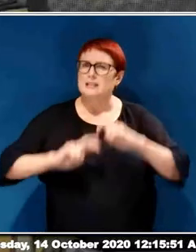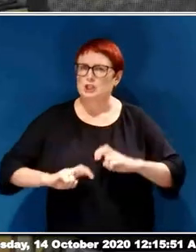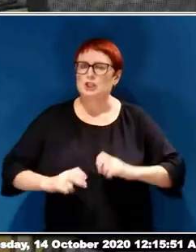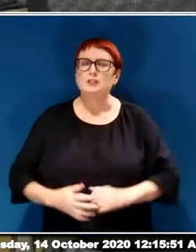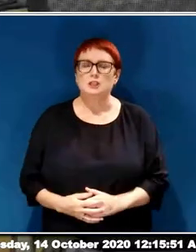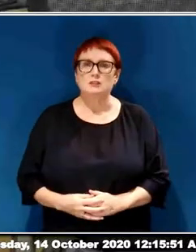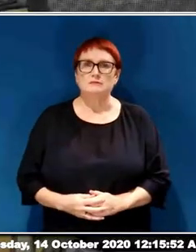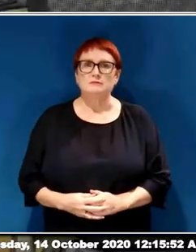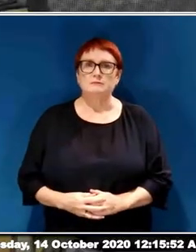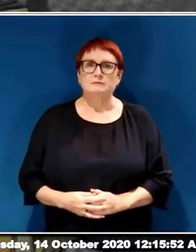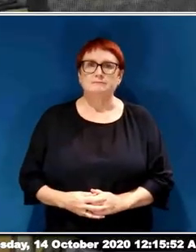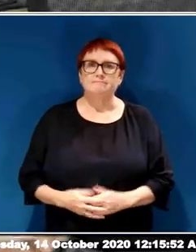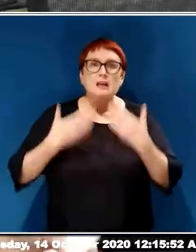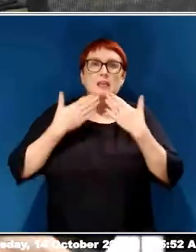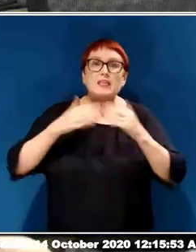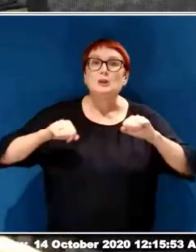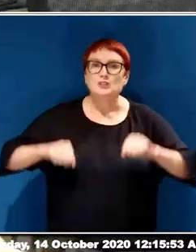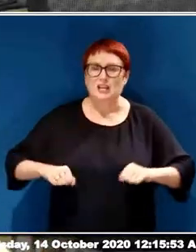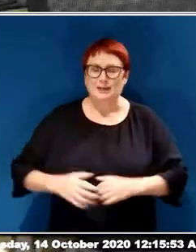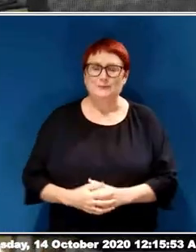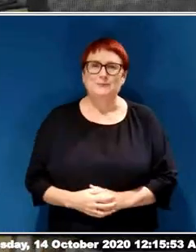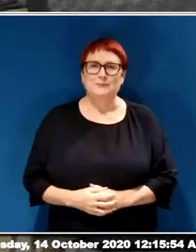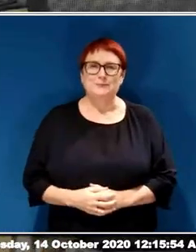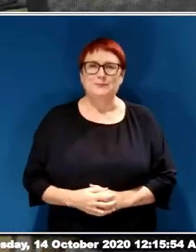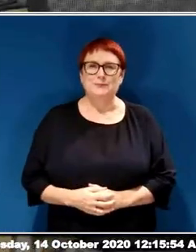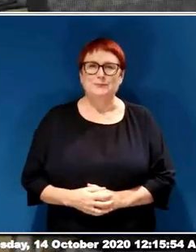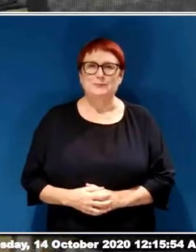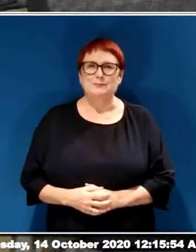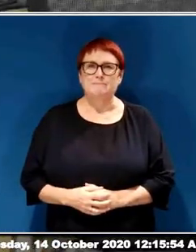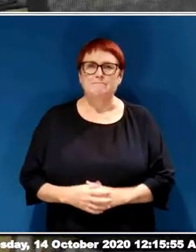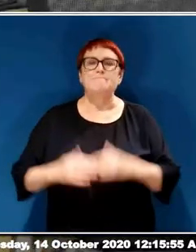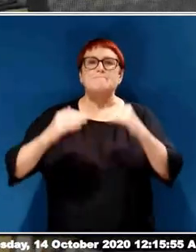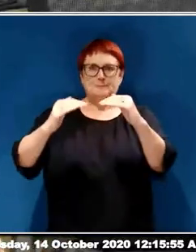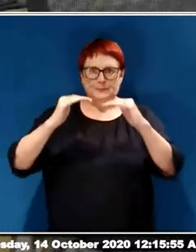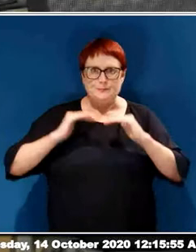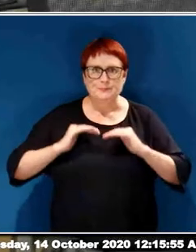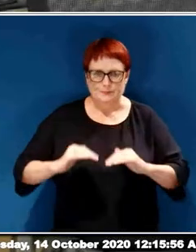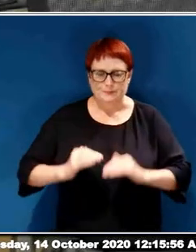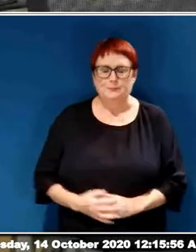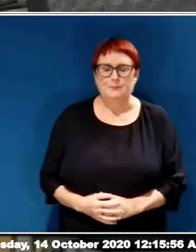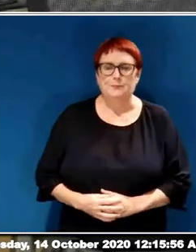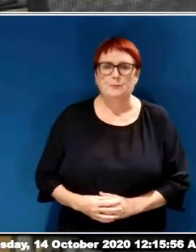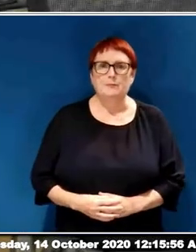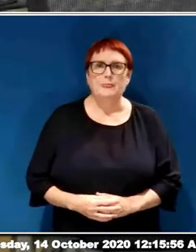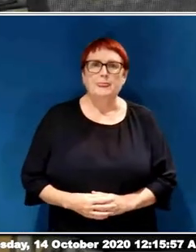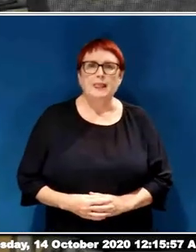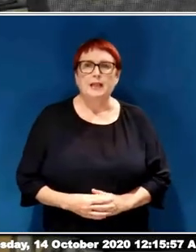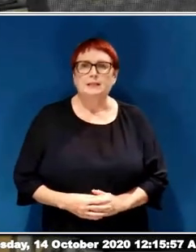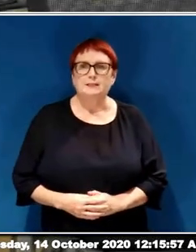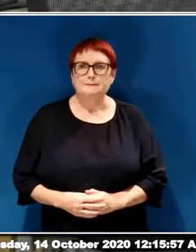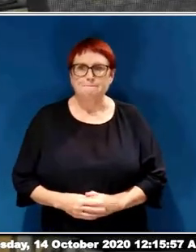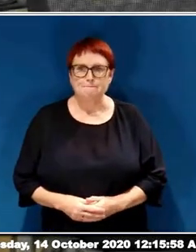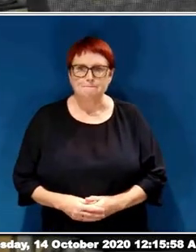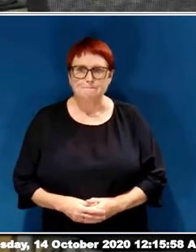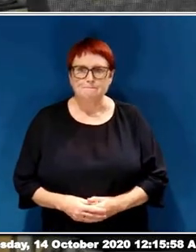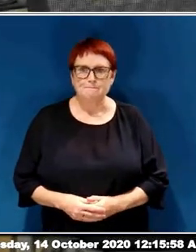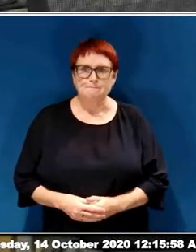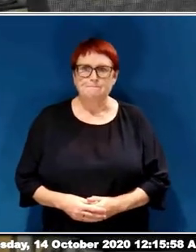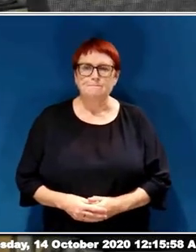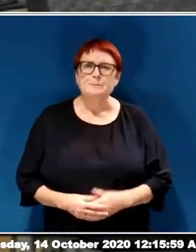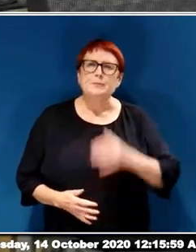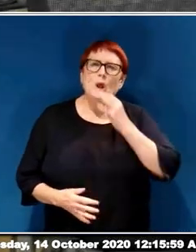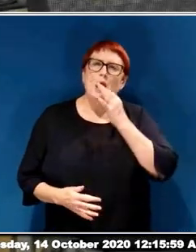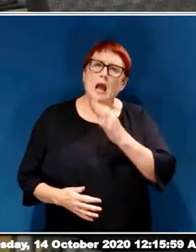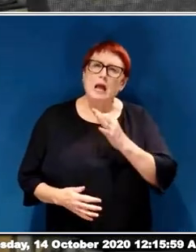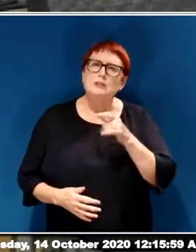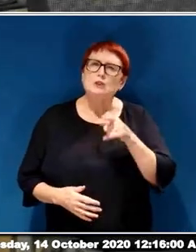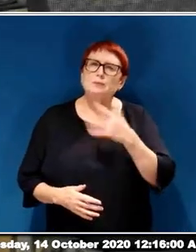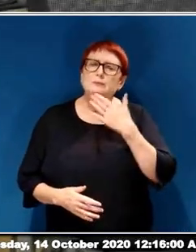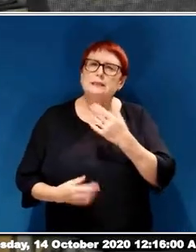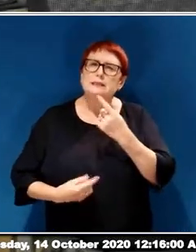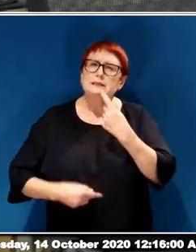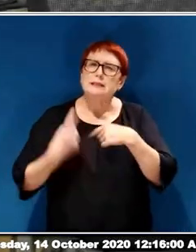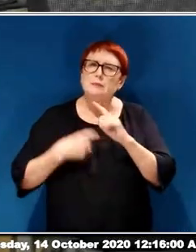Can I ask you what you mean by "barriers to education", and I'm at row 21?